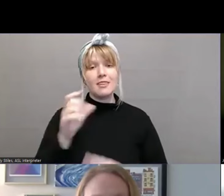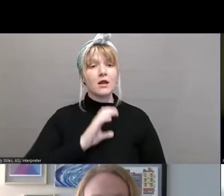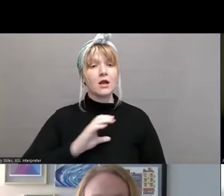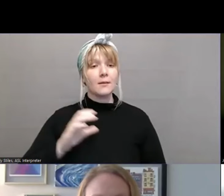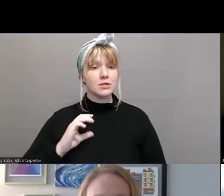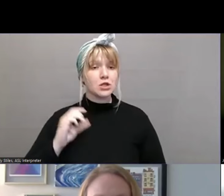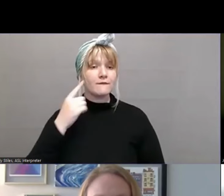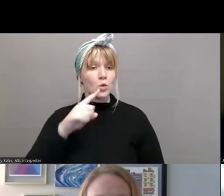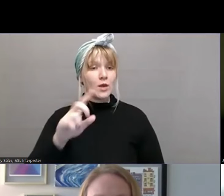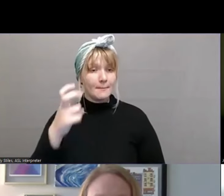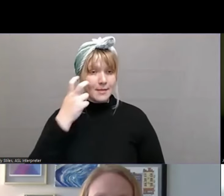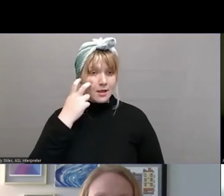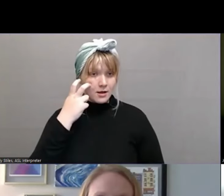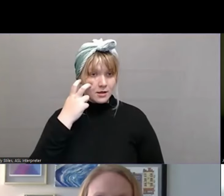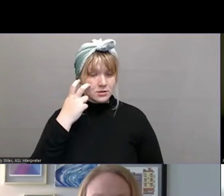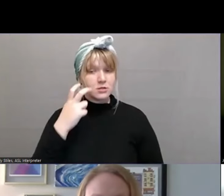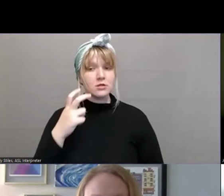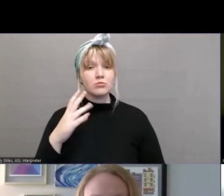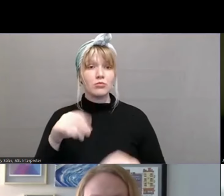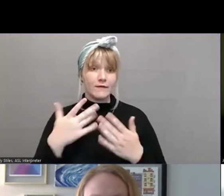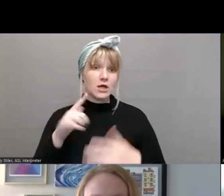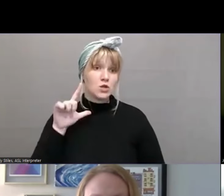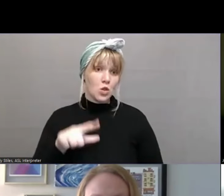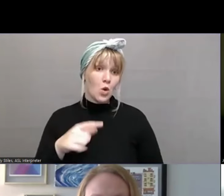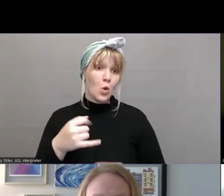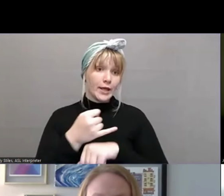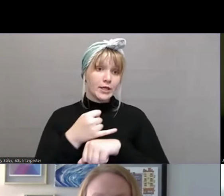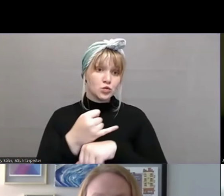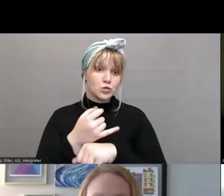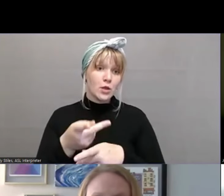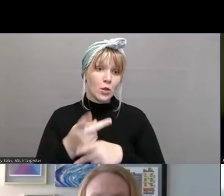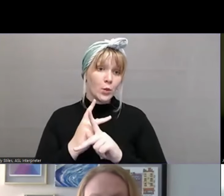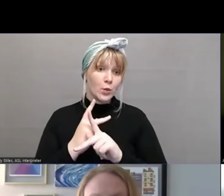which provides, as I said, low-interest loans.